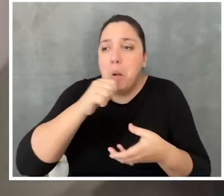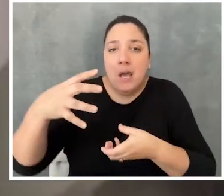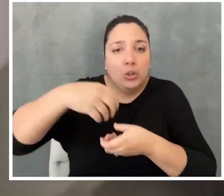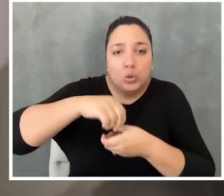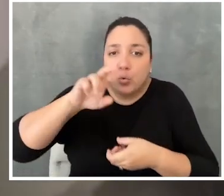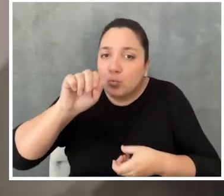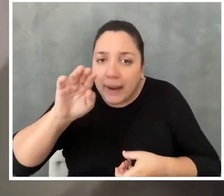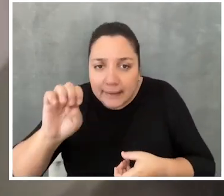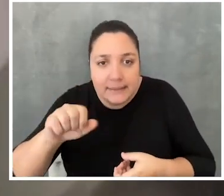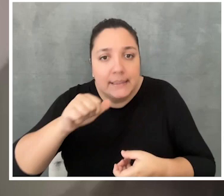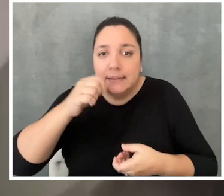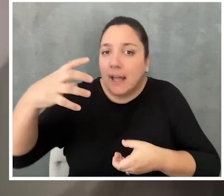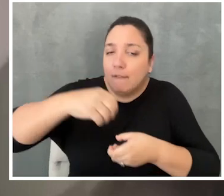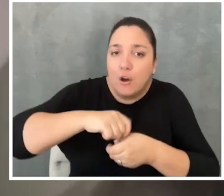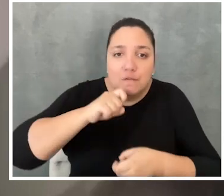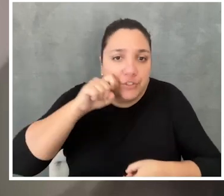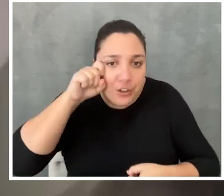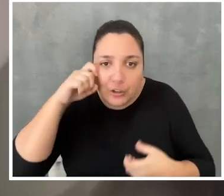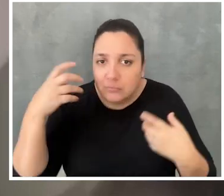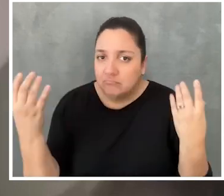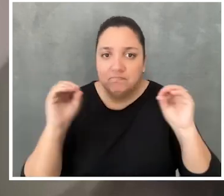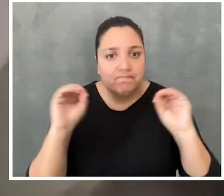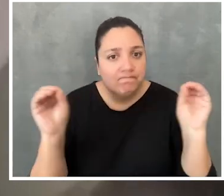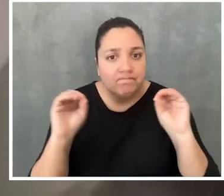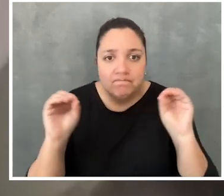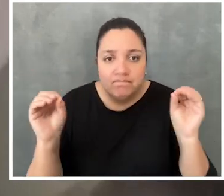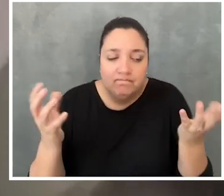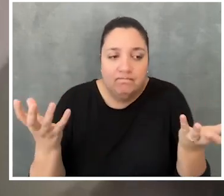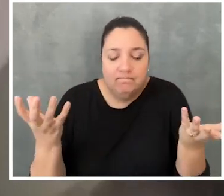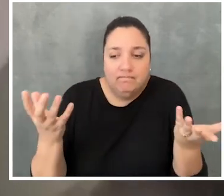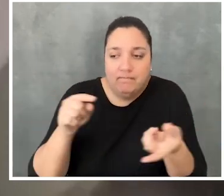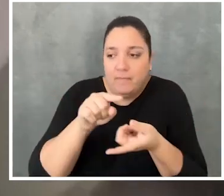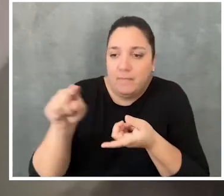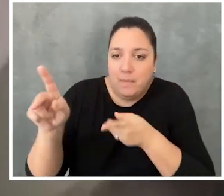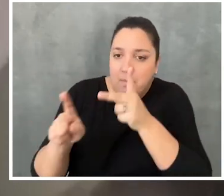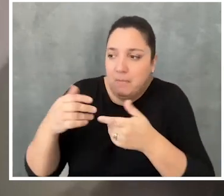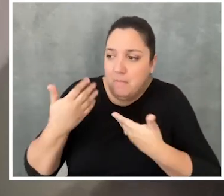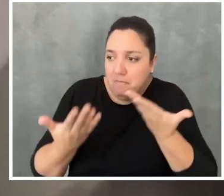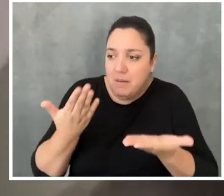and really didn't capture the voices of multi-marginalized people with disabilities.